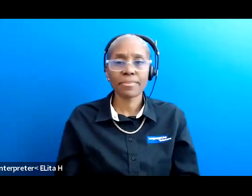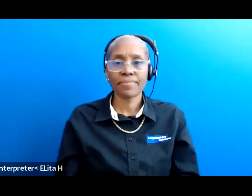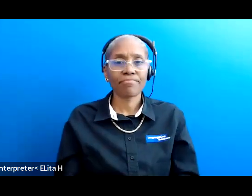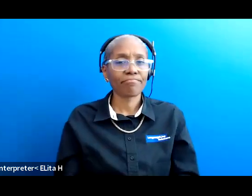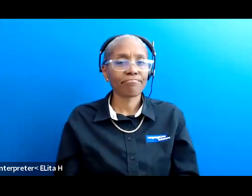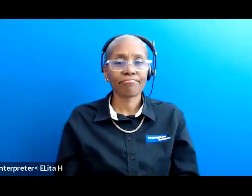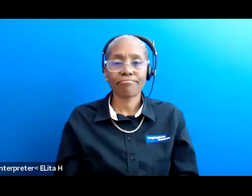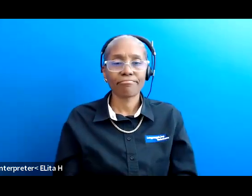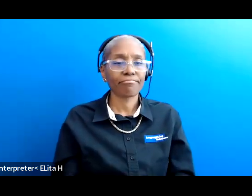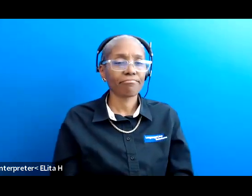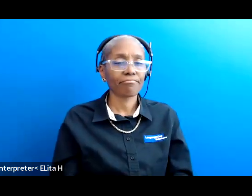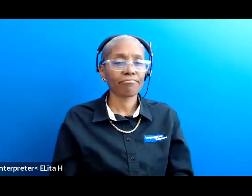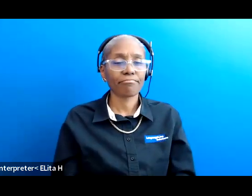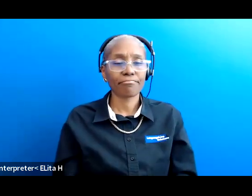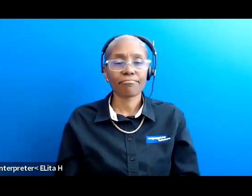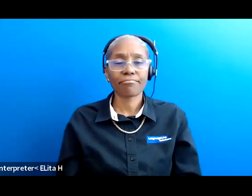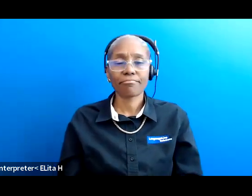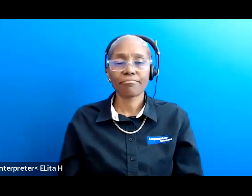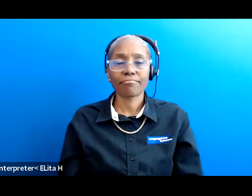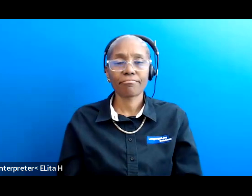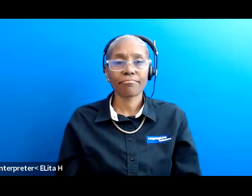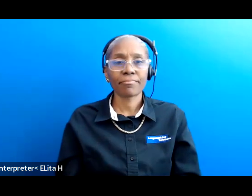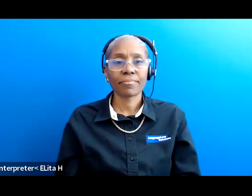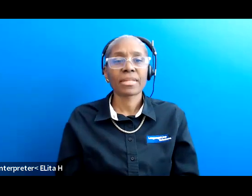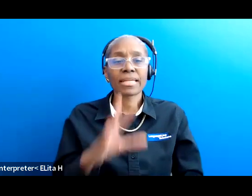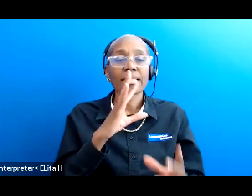They're taking Methocarbamol, but they don't say what the other